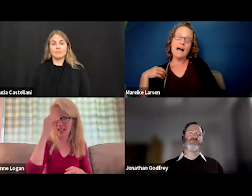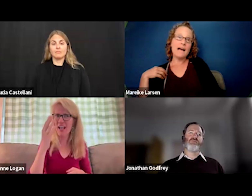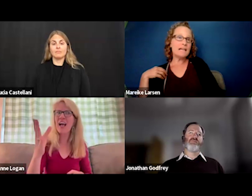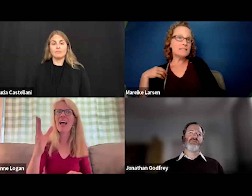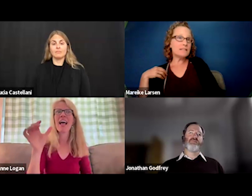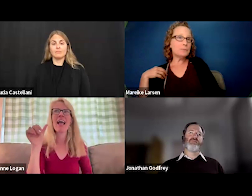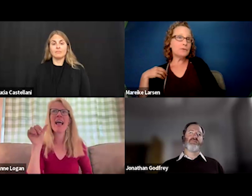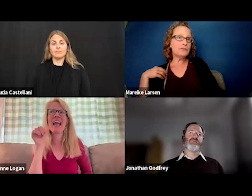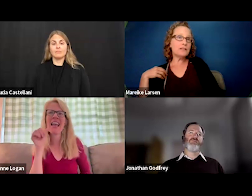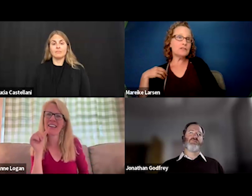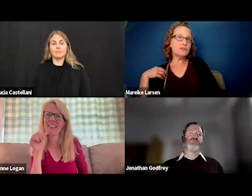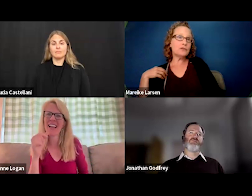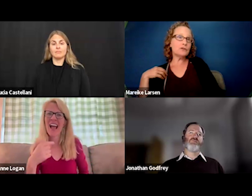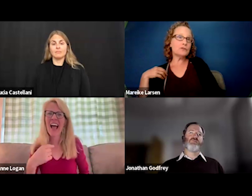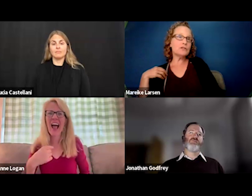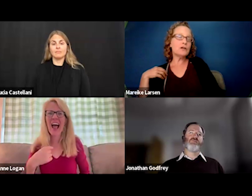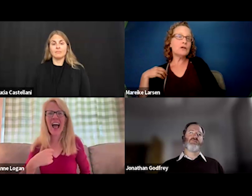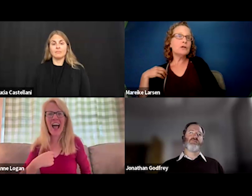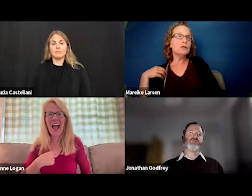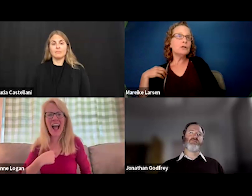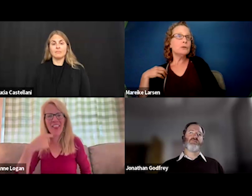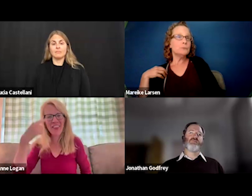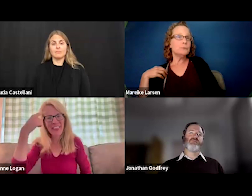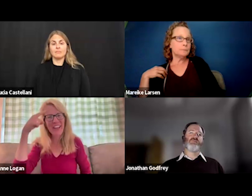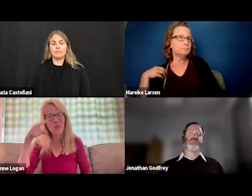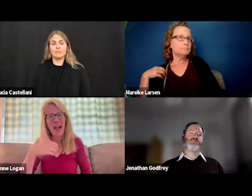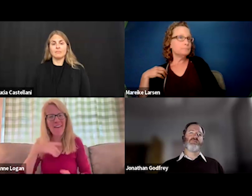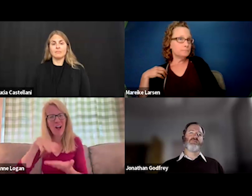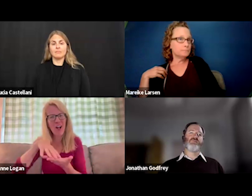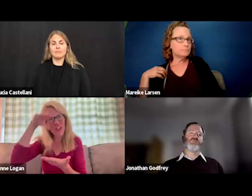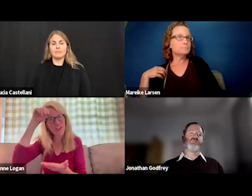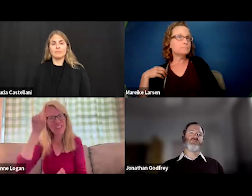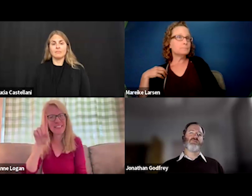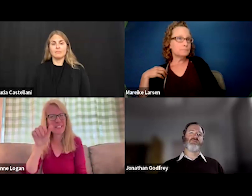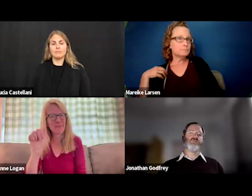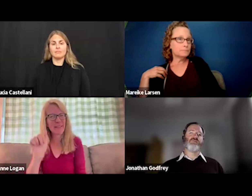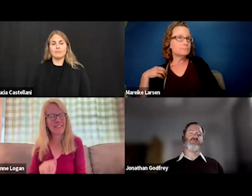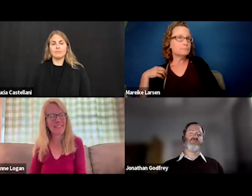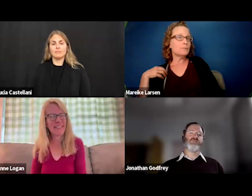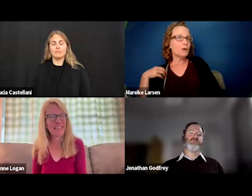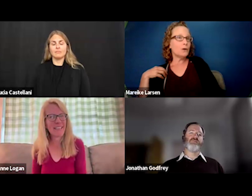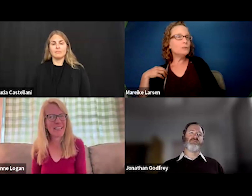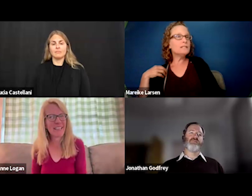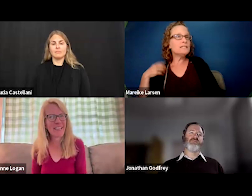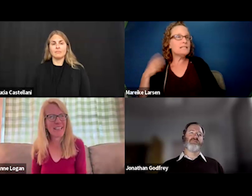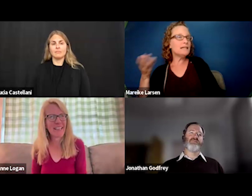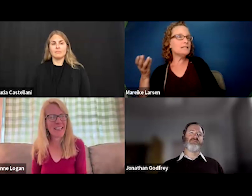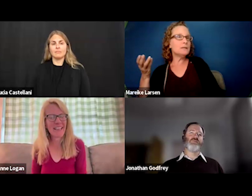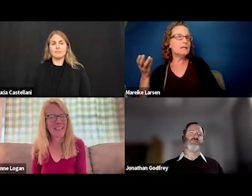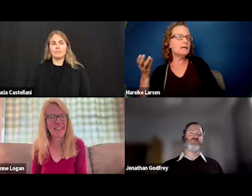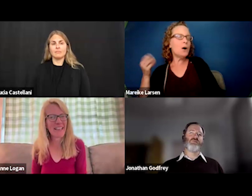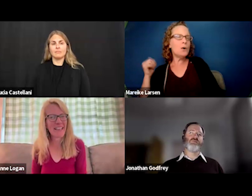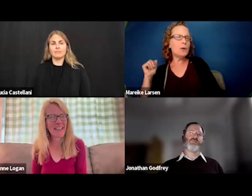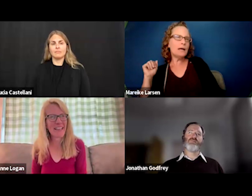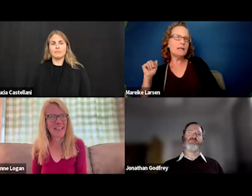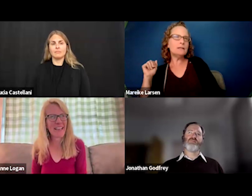I had some professors who would say to me, Anne,